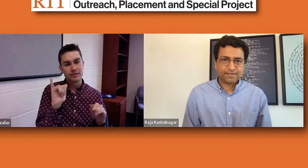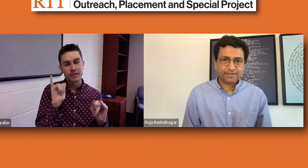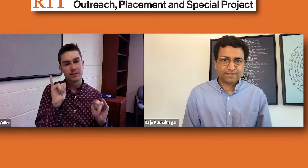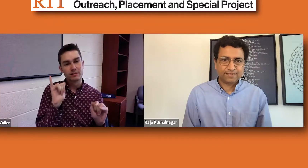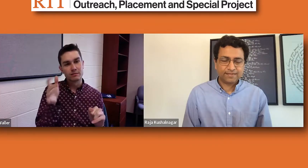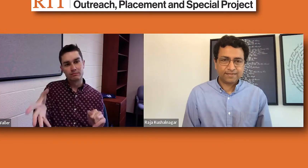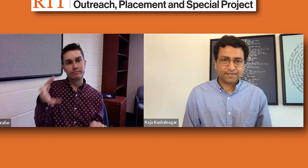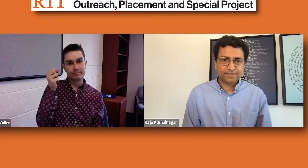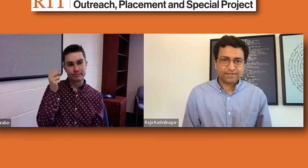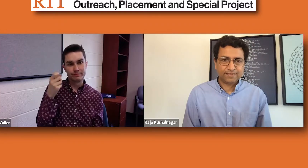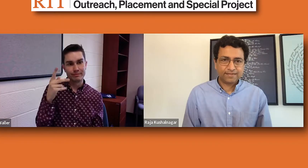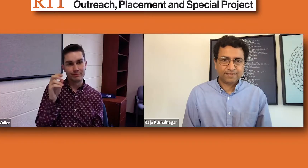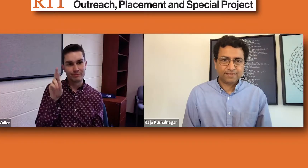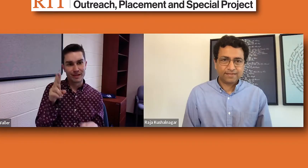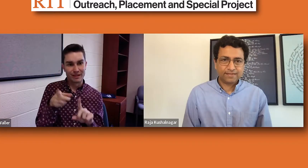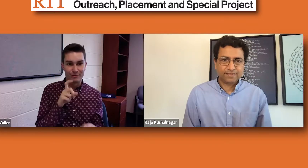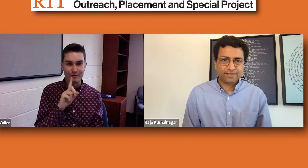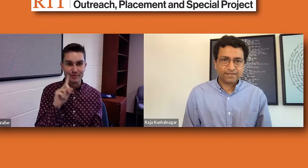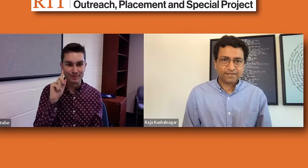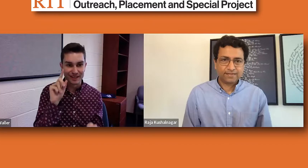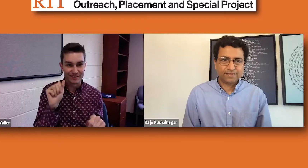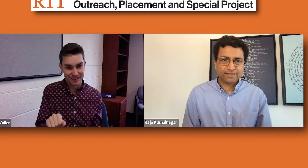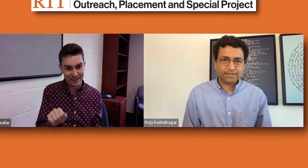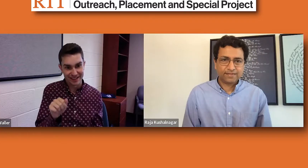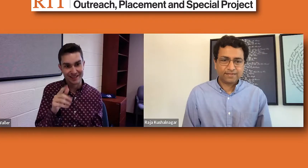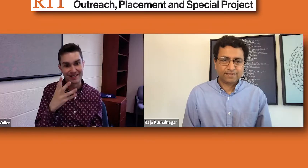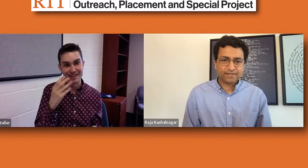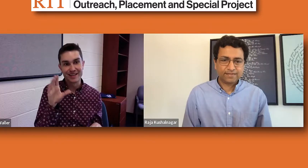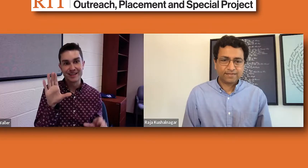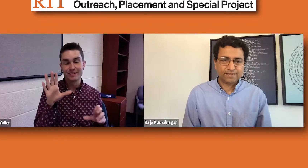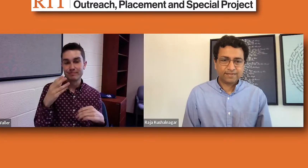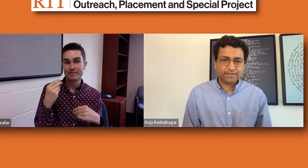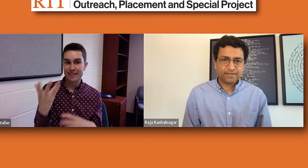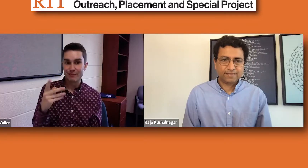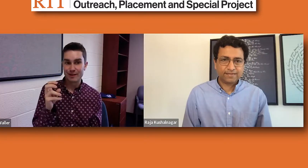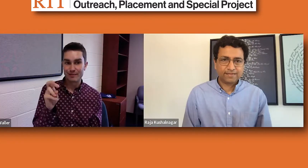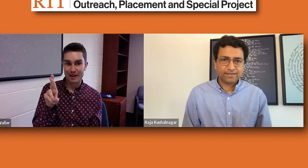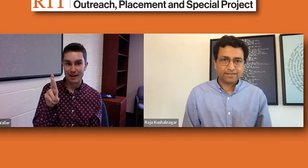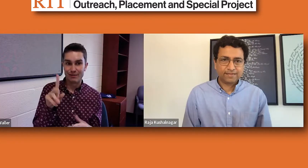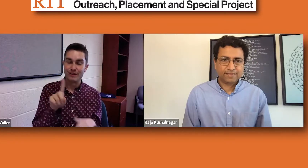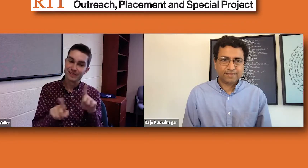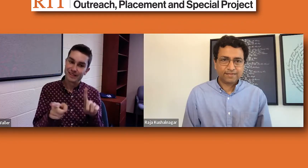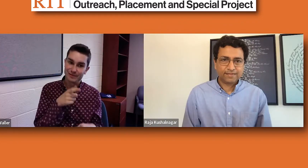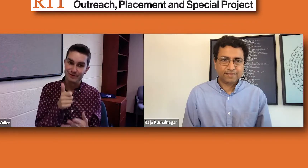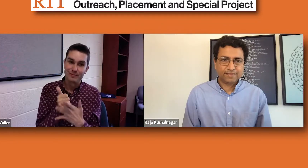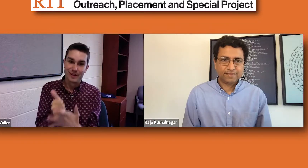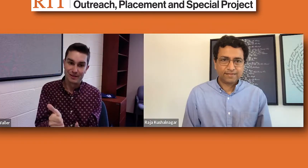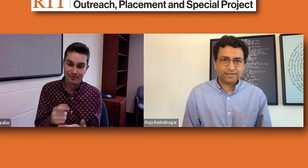It's not just about, you know, helping Deaf people. It's about Deaf people having the power, you know, participating in